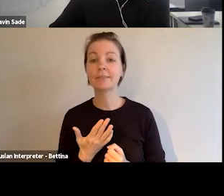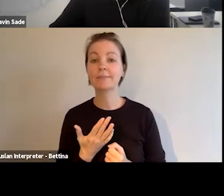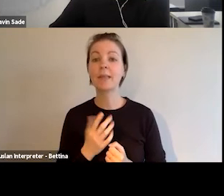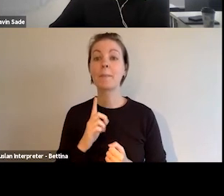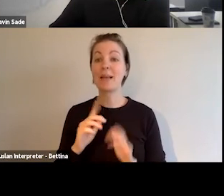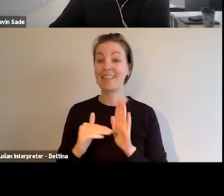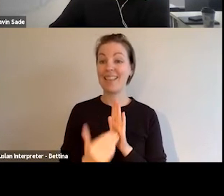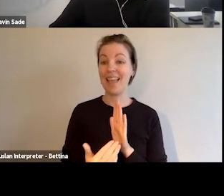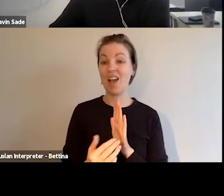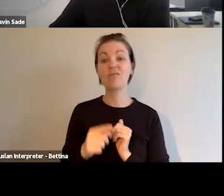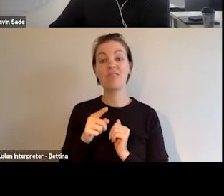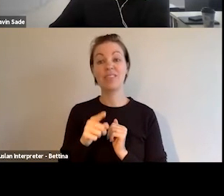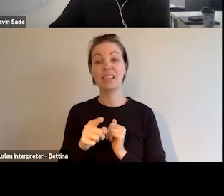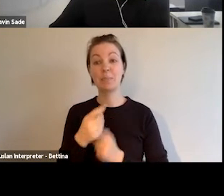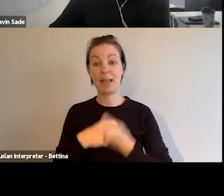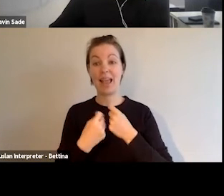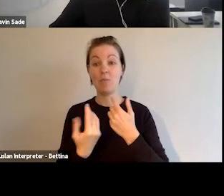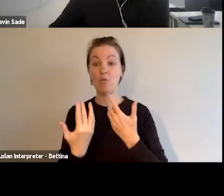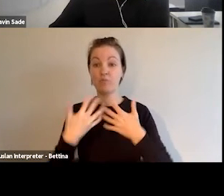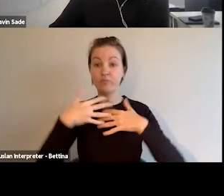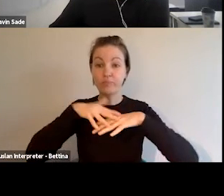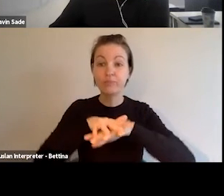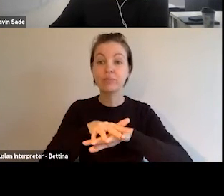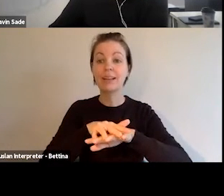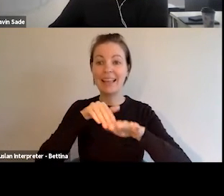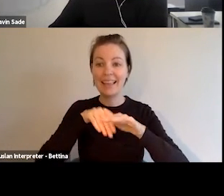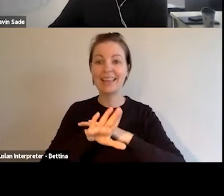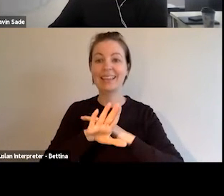us was mainstreamed into the curriculum. Every third year fine arts students.